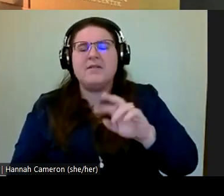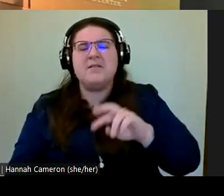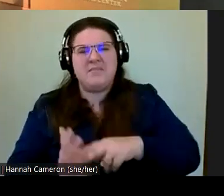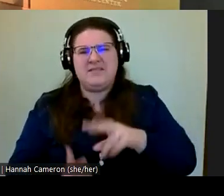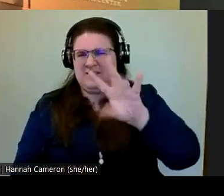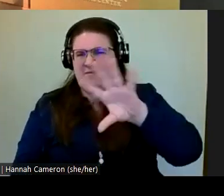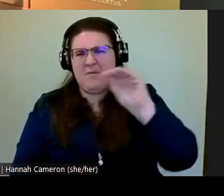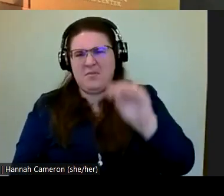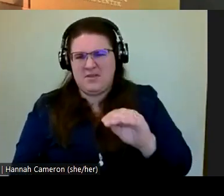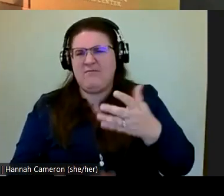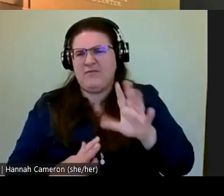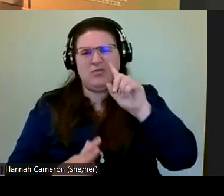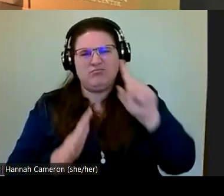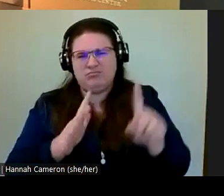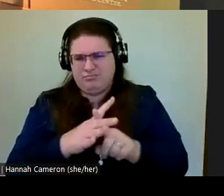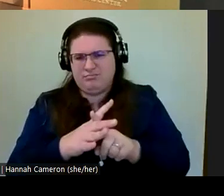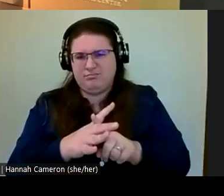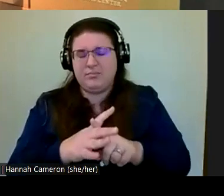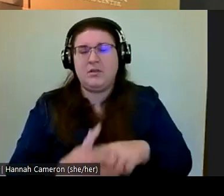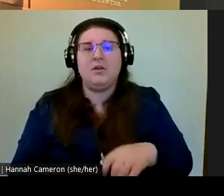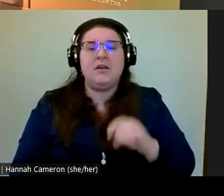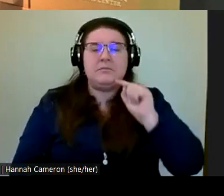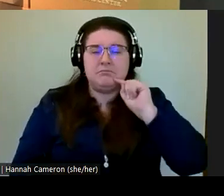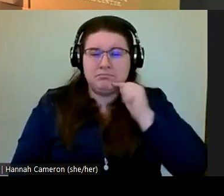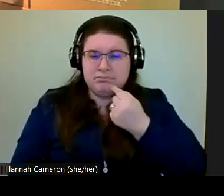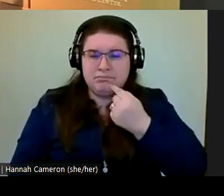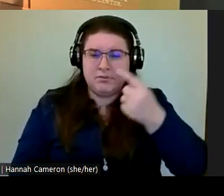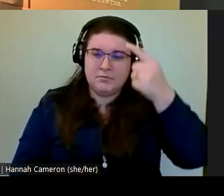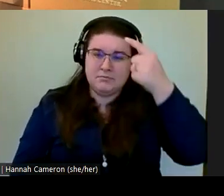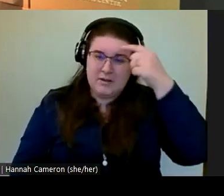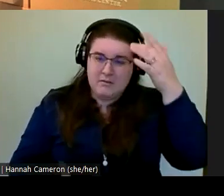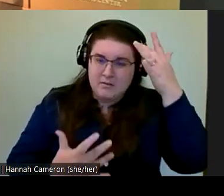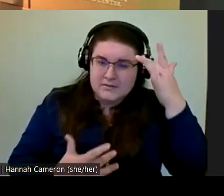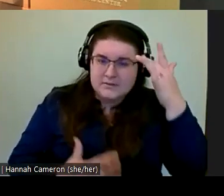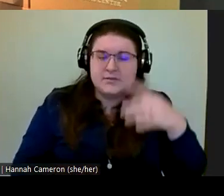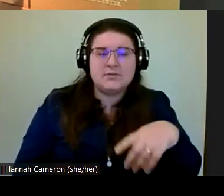living with a really disabling mental illness or addiction problem for the rest of your life that